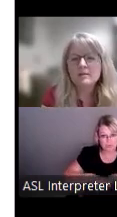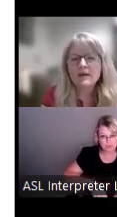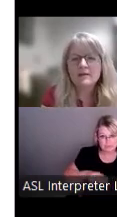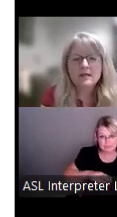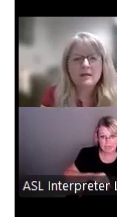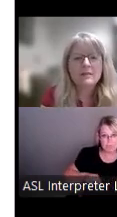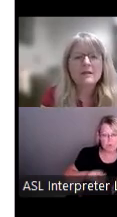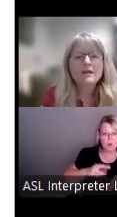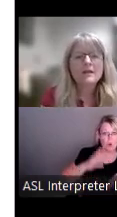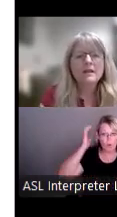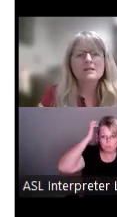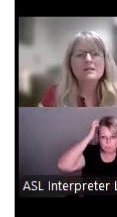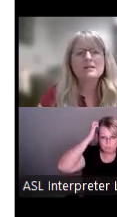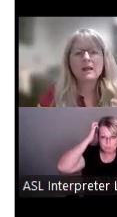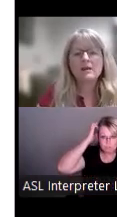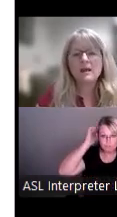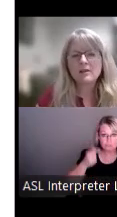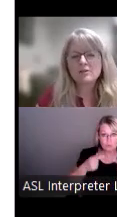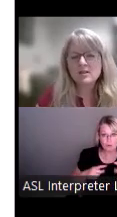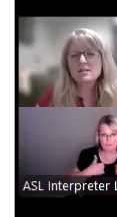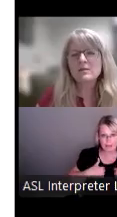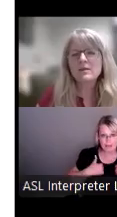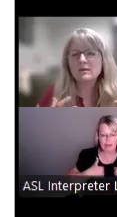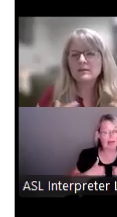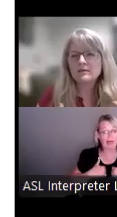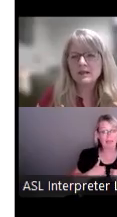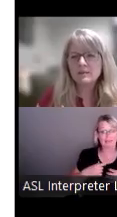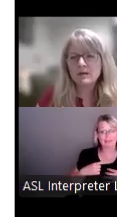in the bathtub. Kids that get anxious when they're lifted up